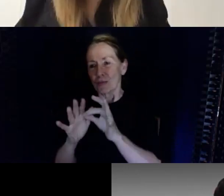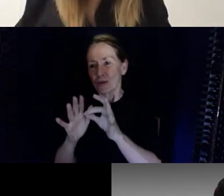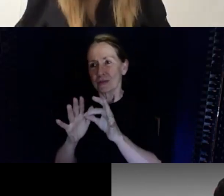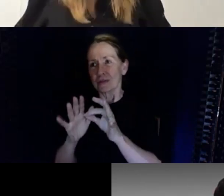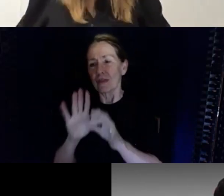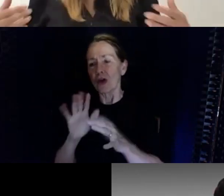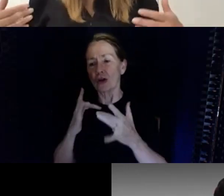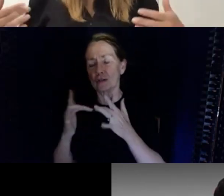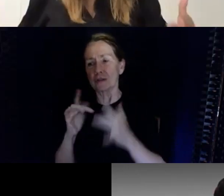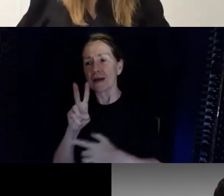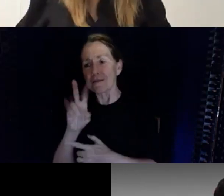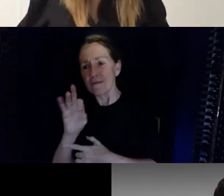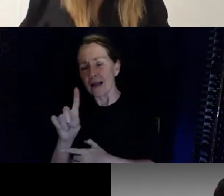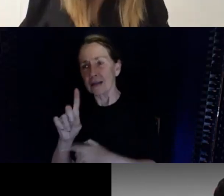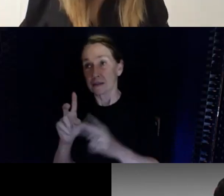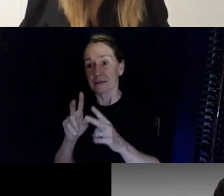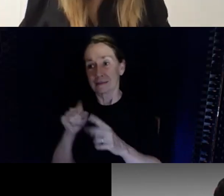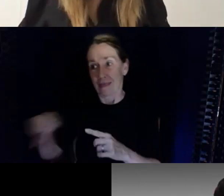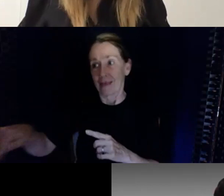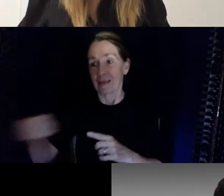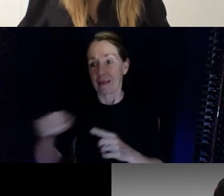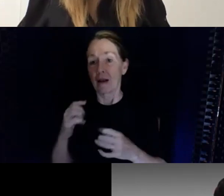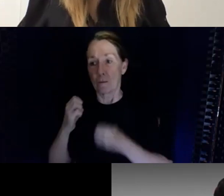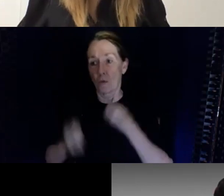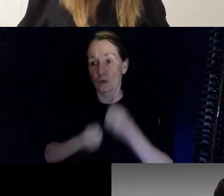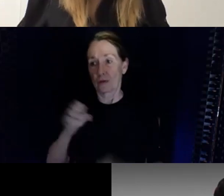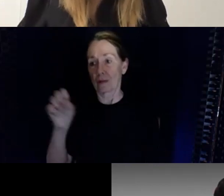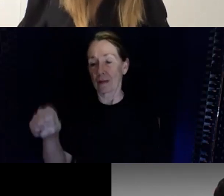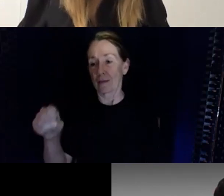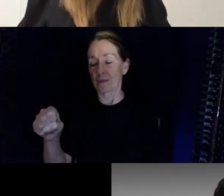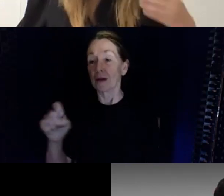SO I JUST WANT TO BE MINDFUL OF THAT, TOO, OF MY COLLEAGUES AND WHAT THEY'RE GOING THROUGH.